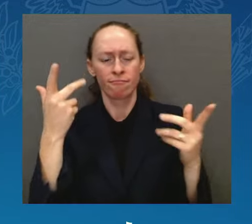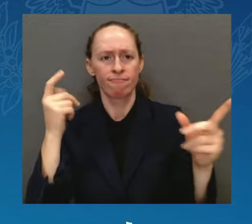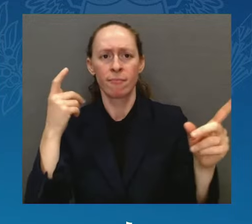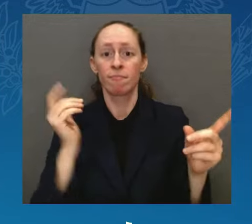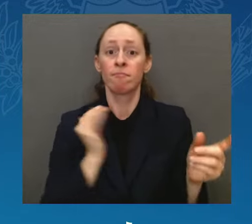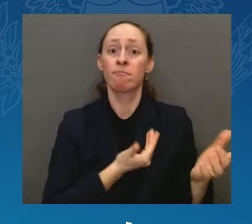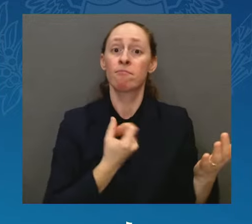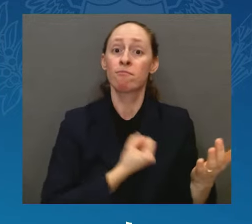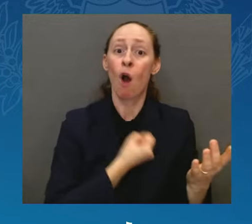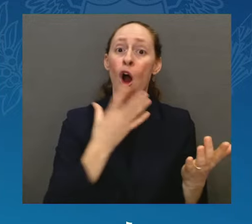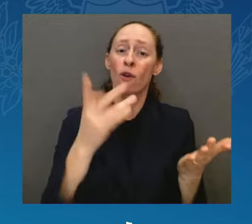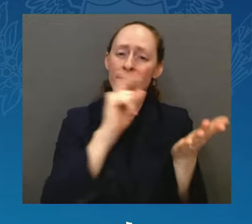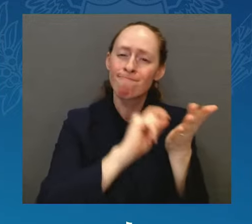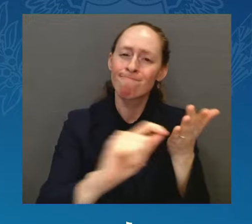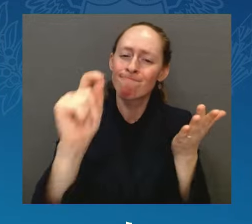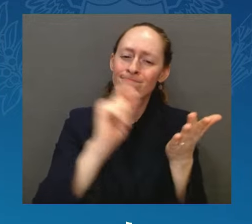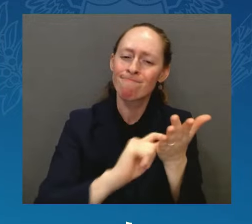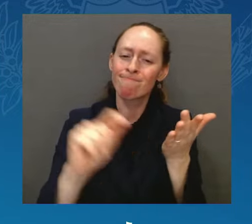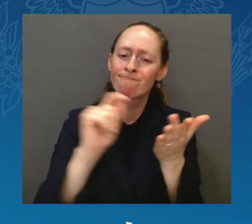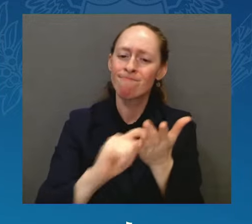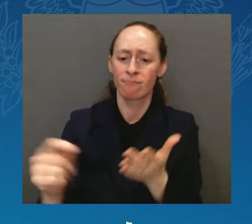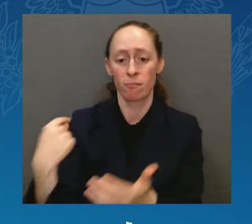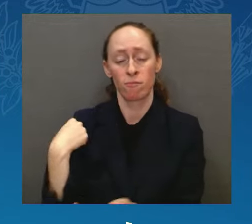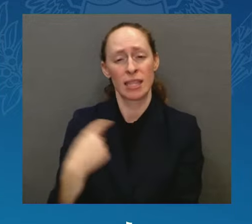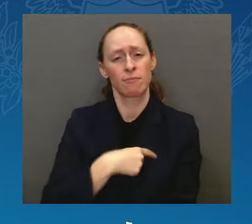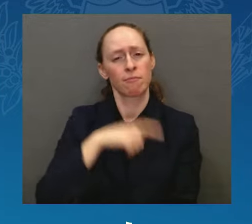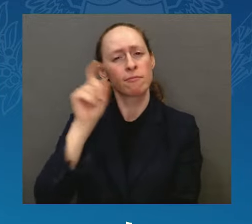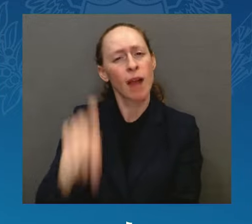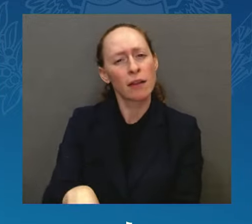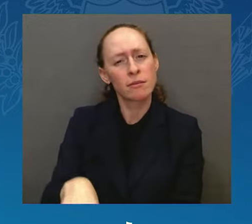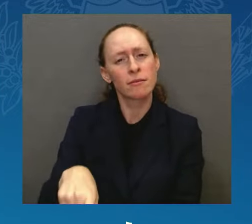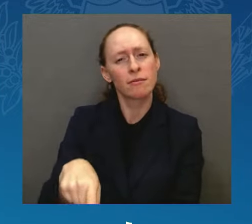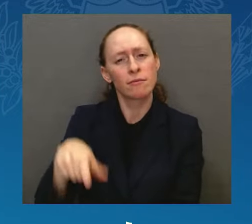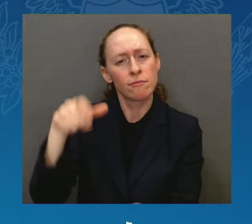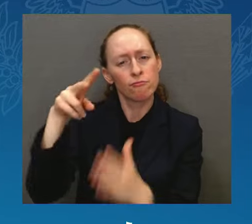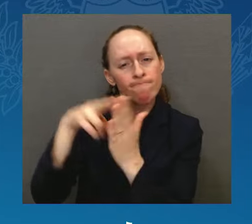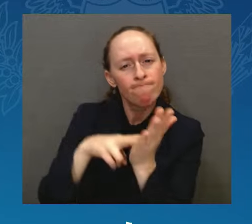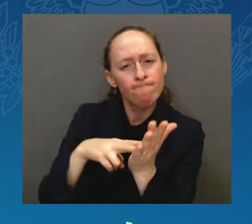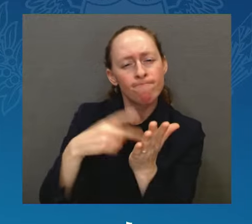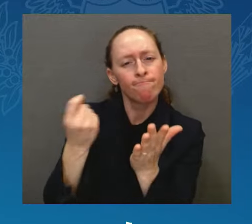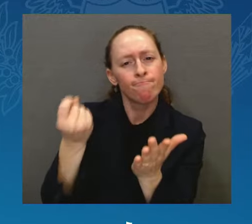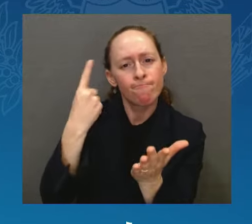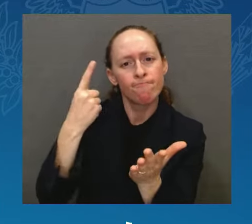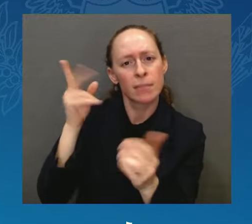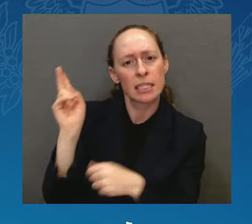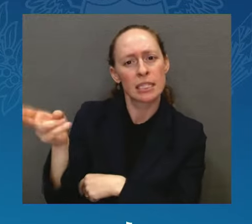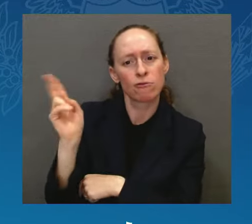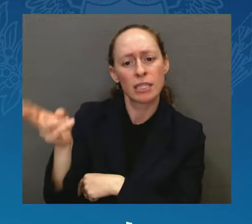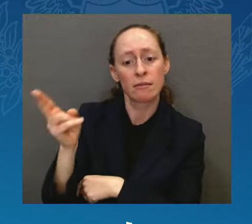is incomplete without the stories that will never make it into the history books.